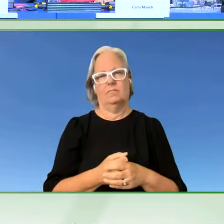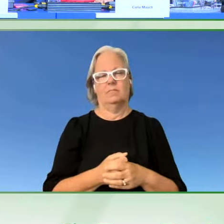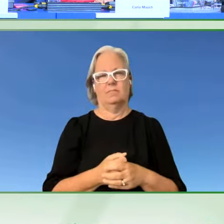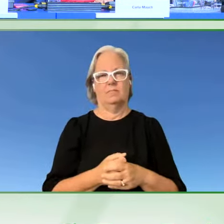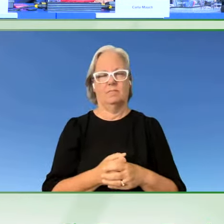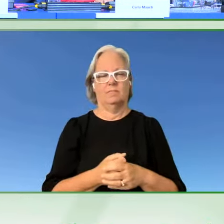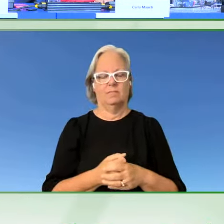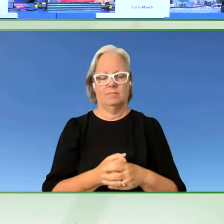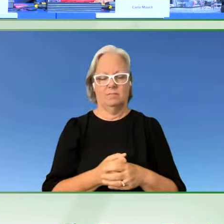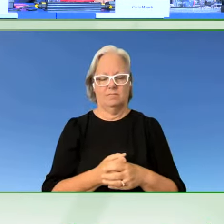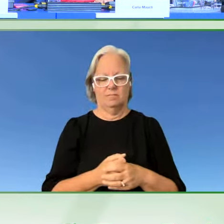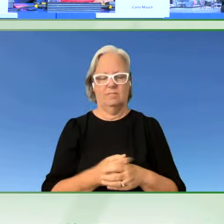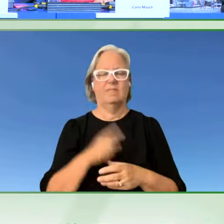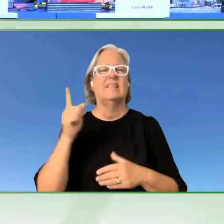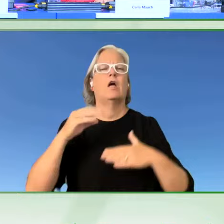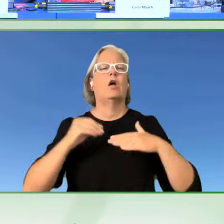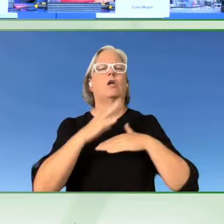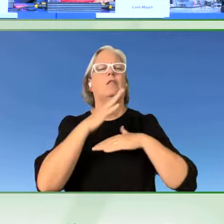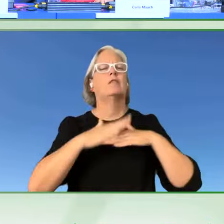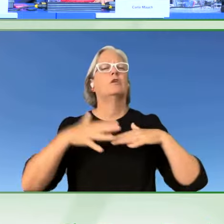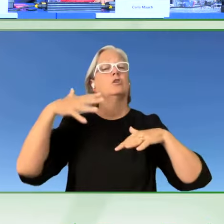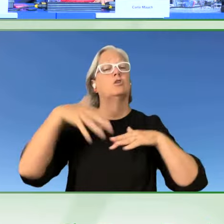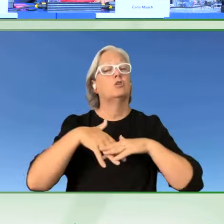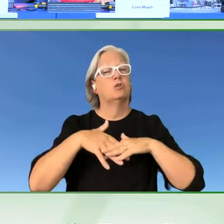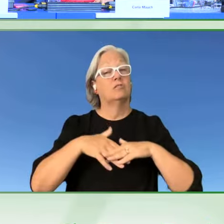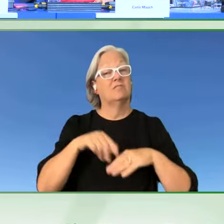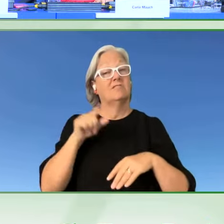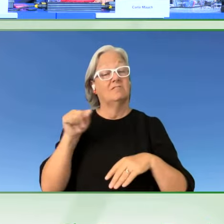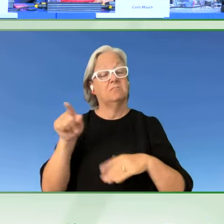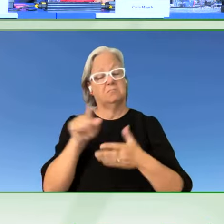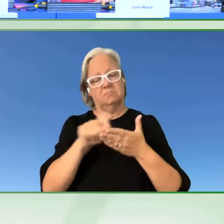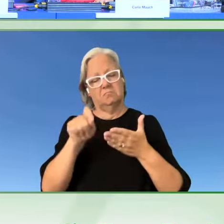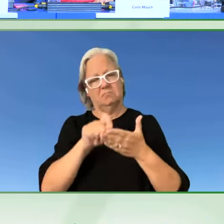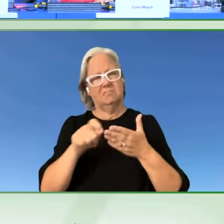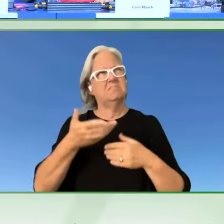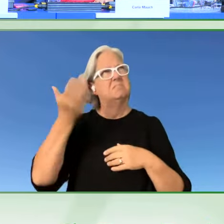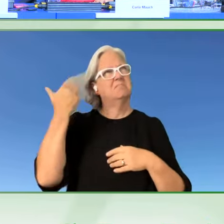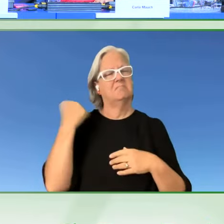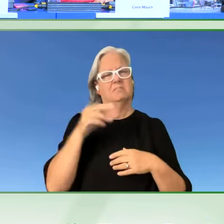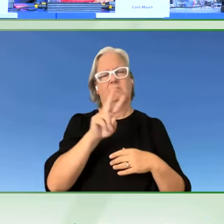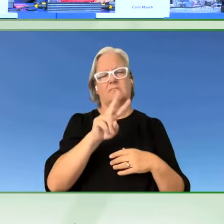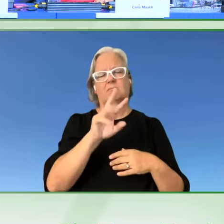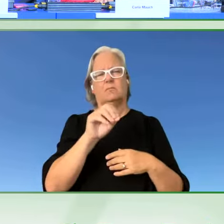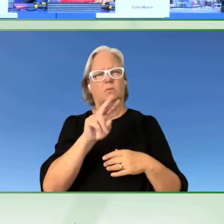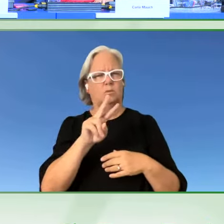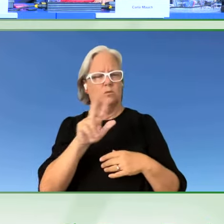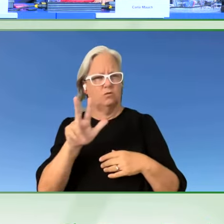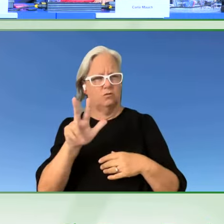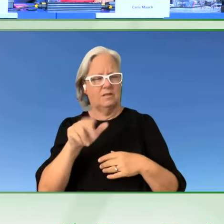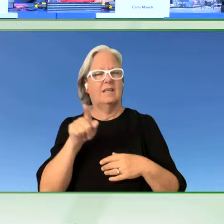diseases, and those without disabilities.